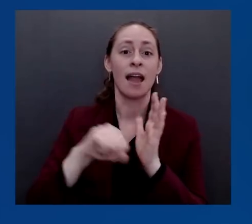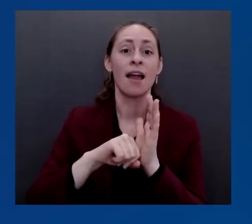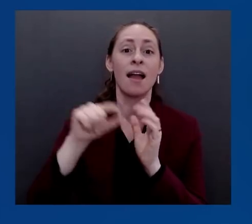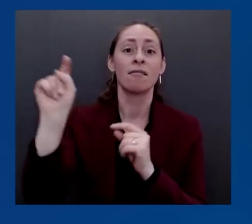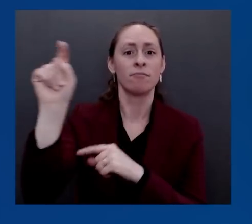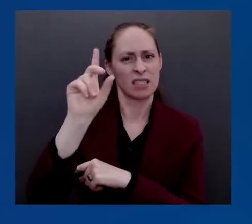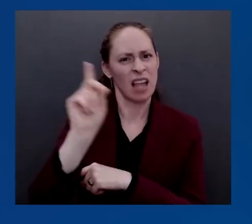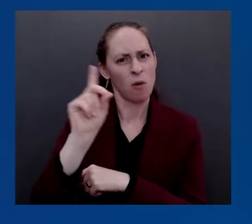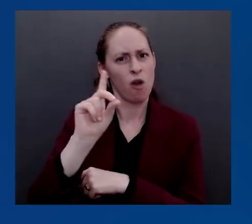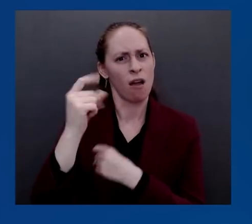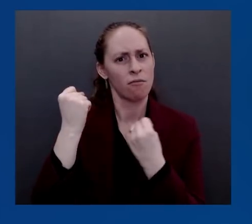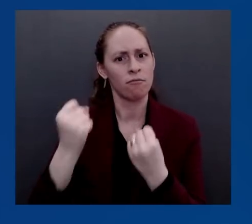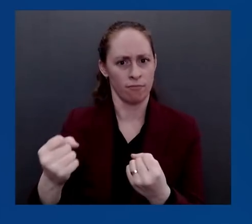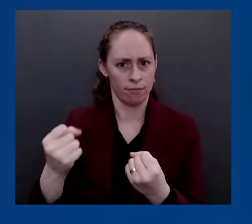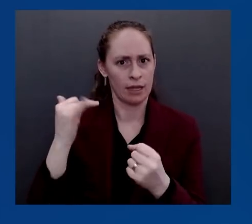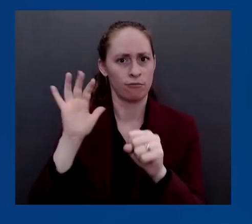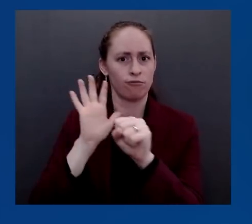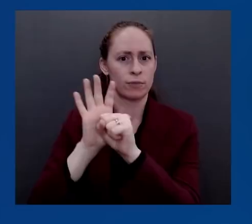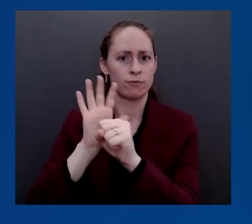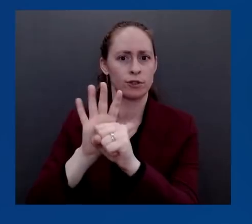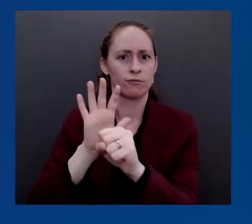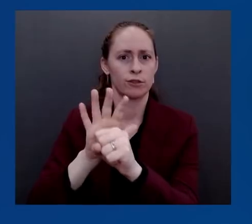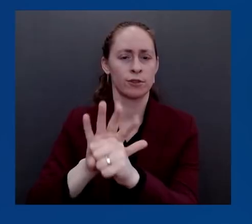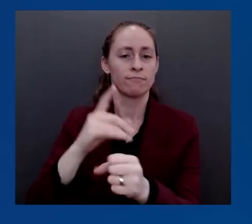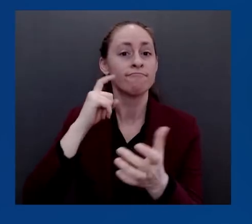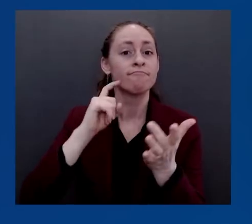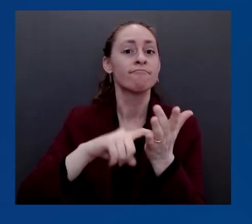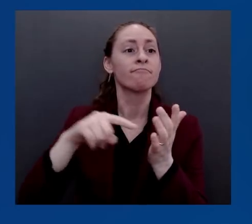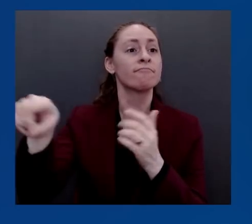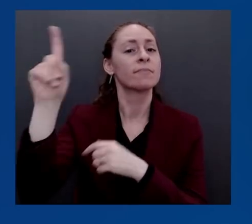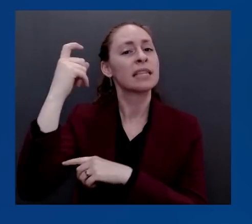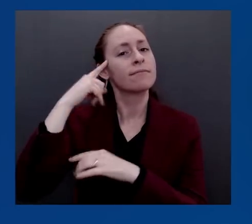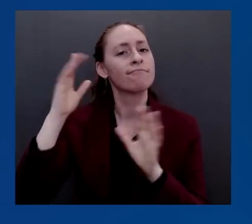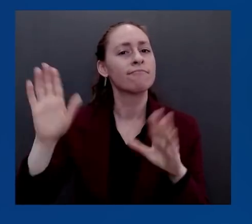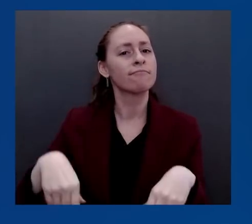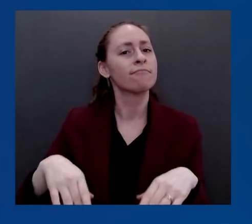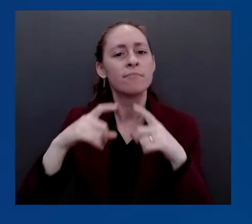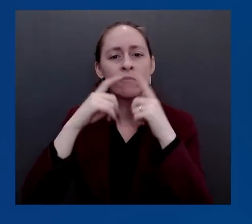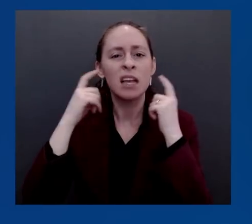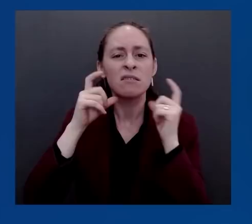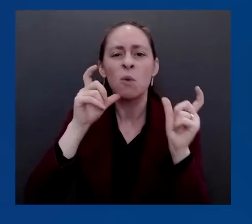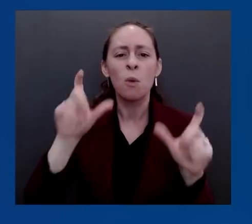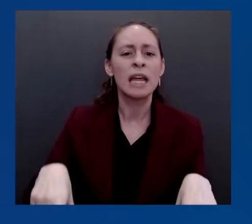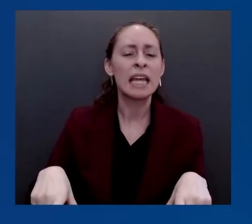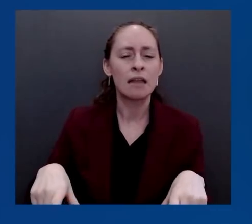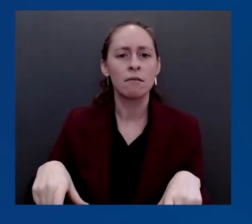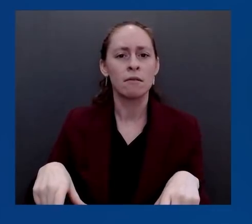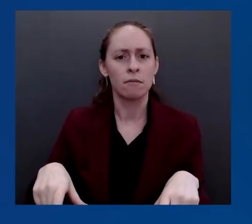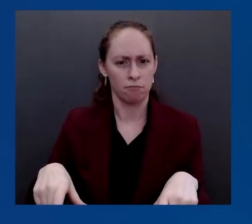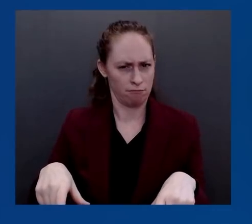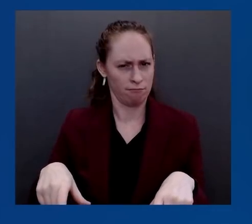that a lot of these changes are gradual. So, could you talk about the timelines for some of these state reg rules, as you understand them,